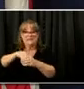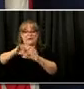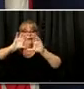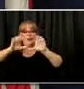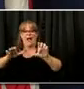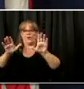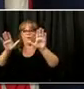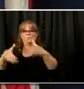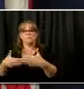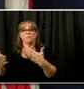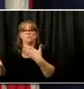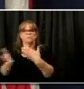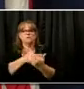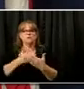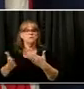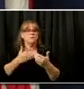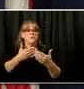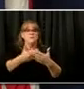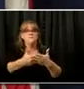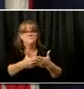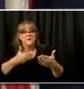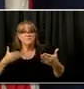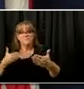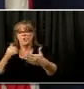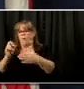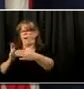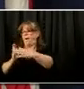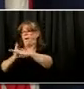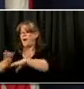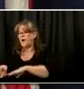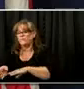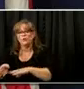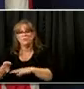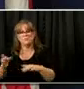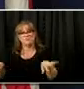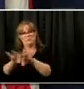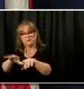You know, we continue to work with districts to see how we can support students so if there